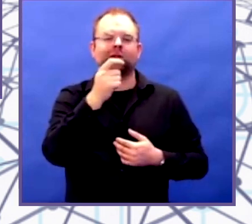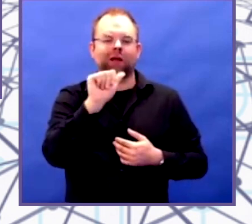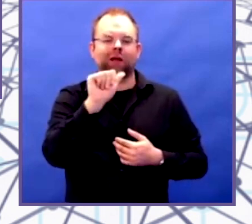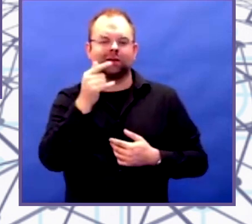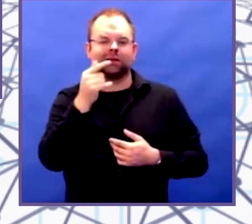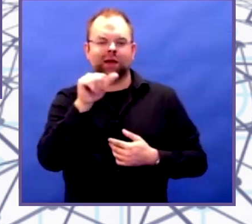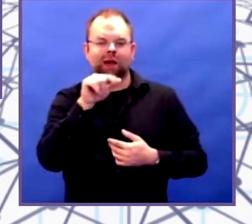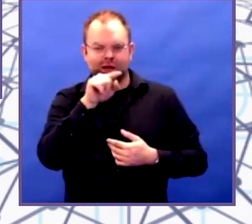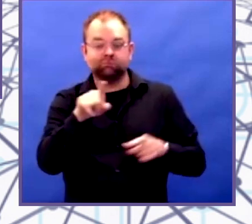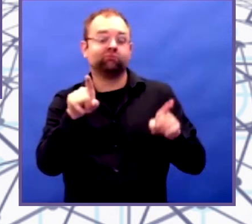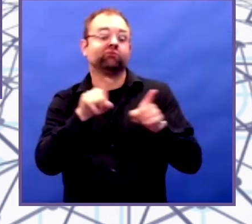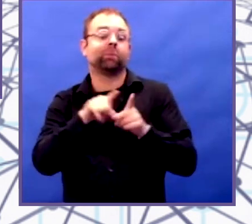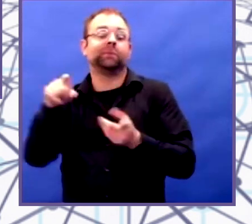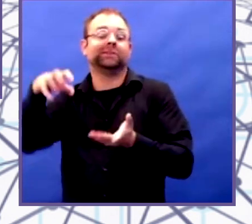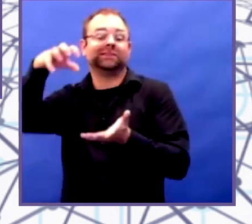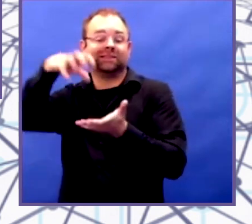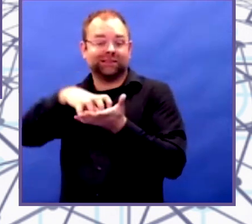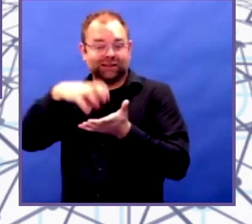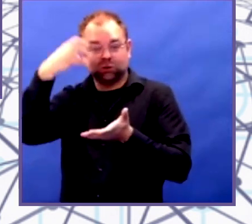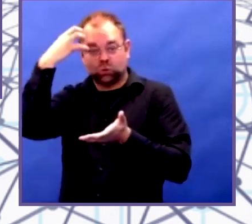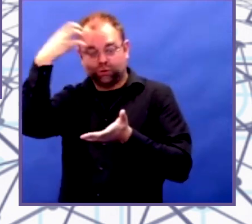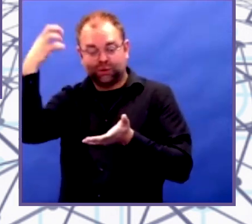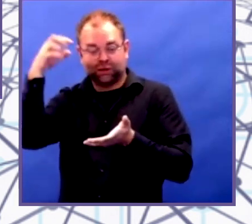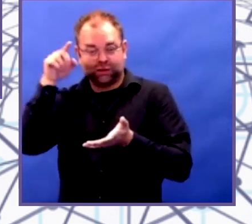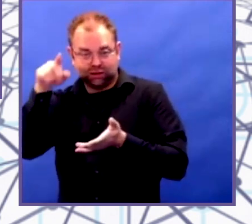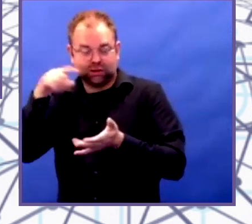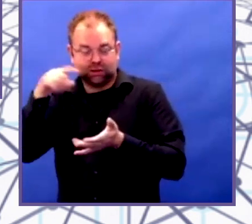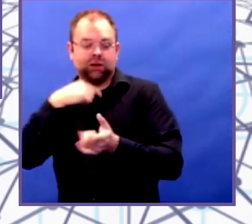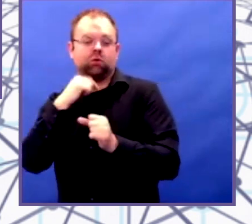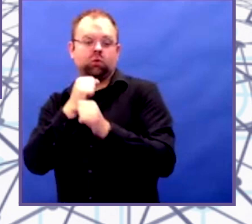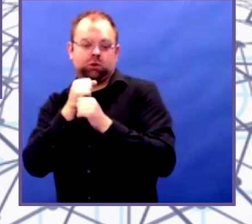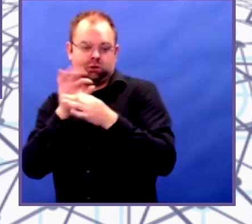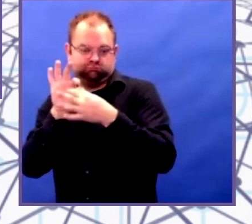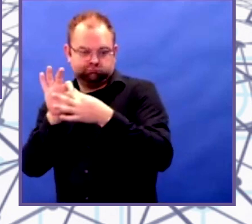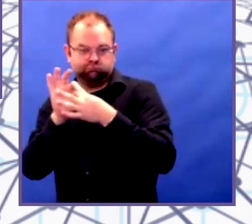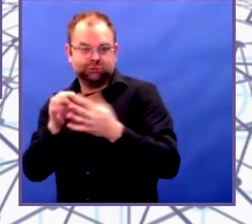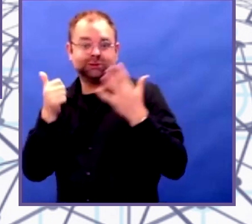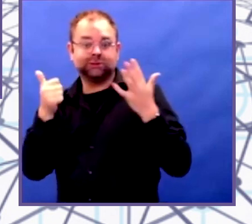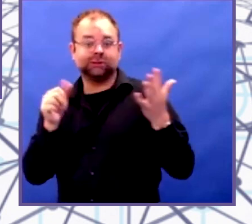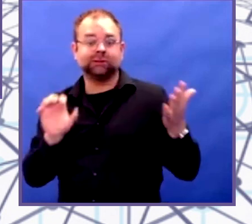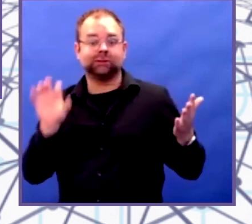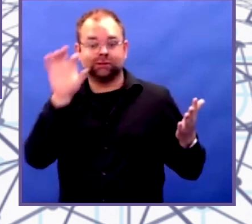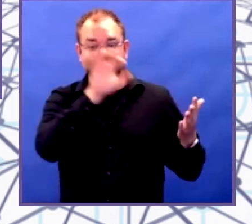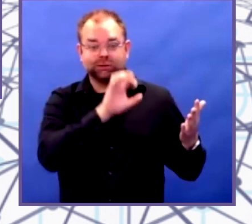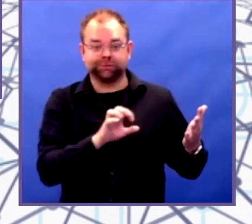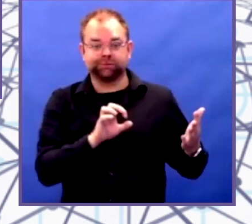with the partner logos there who are Kilimanjaro Blind Trust and Konkui Design Initiative.